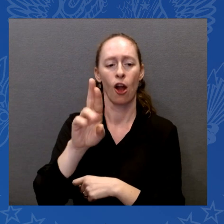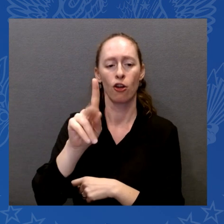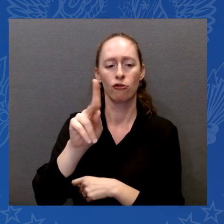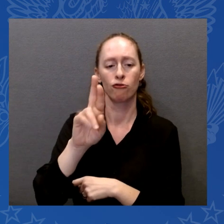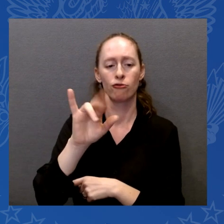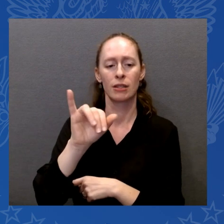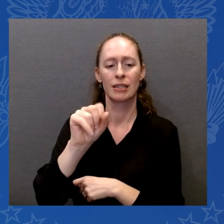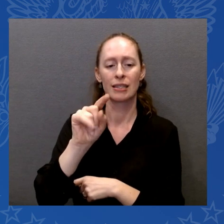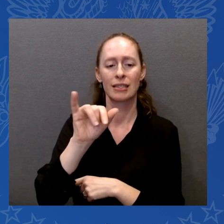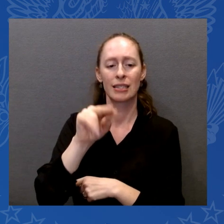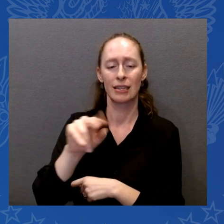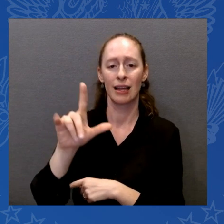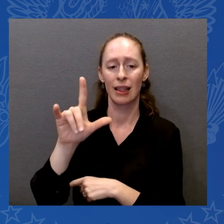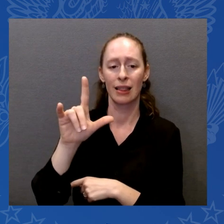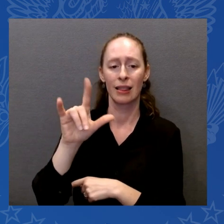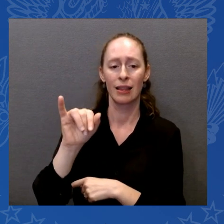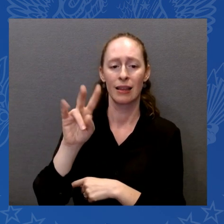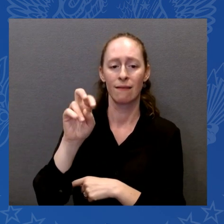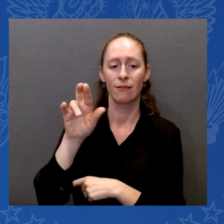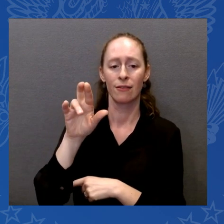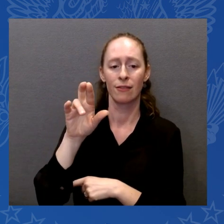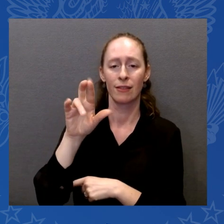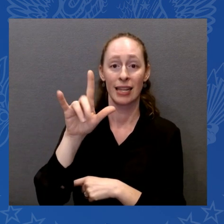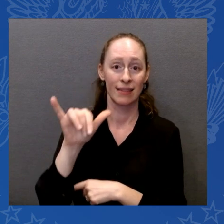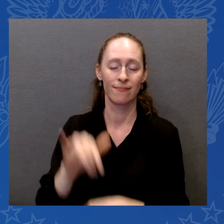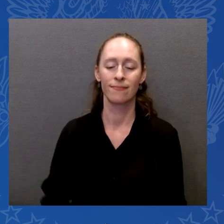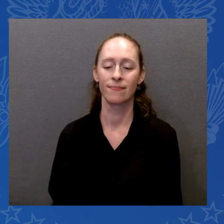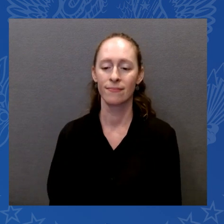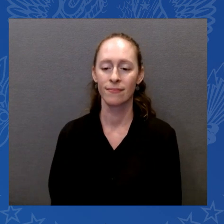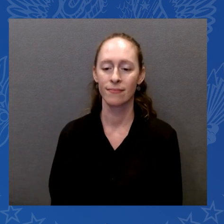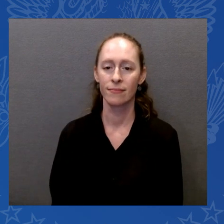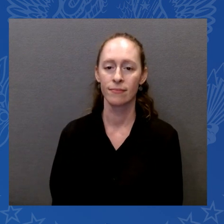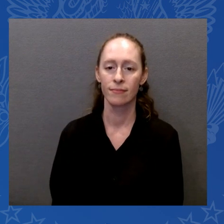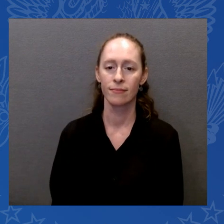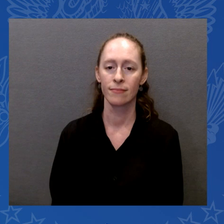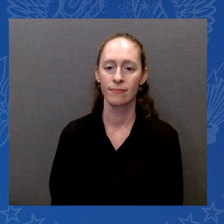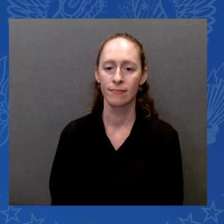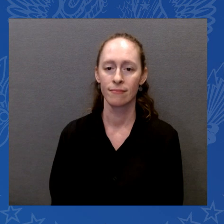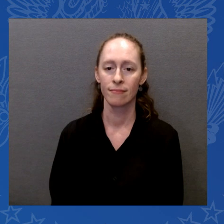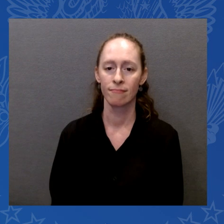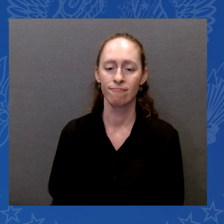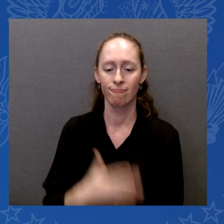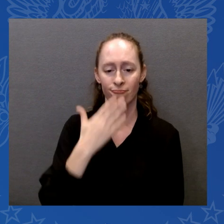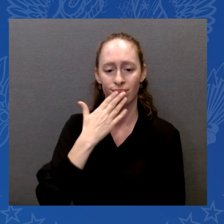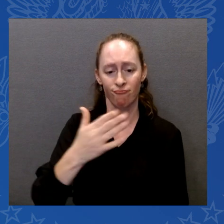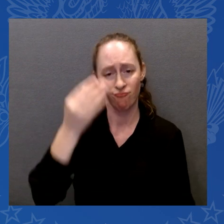And it is truly a pleasure and a privilege to be here with you all today. My name is Dr. Kristin Lyerly.